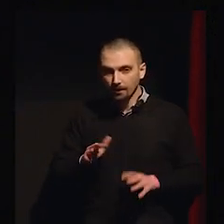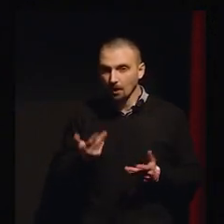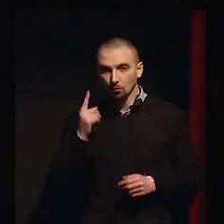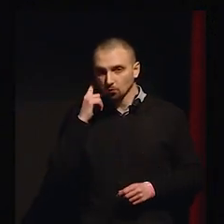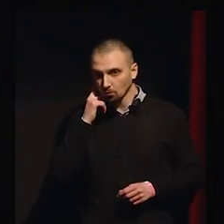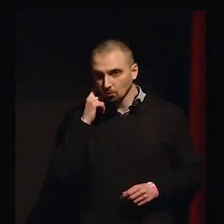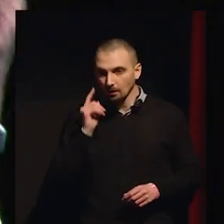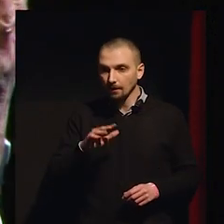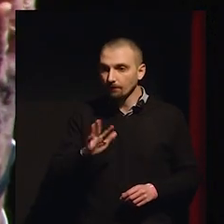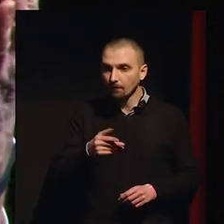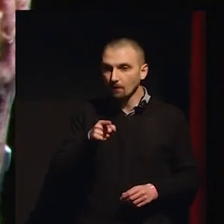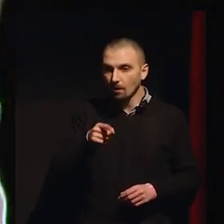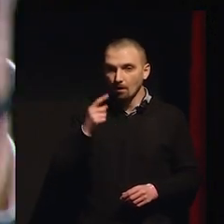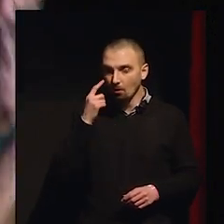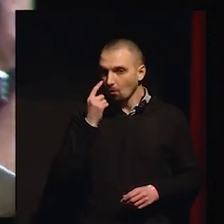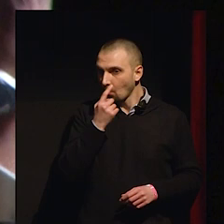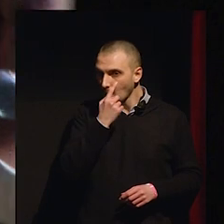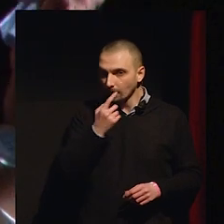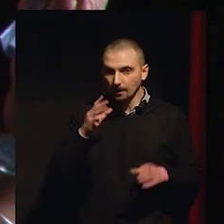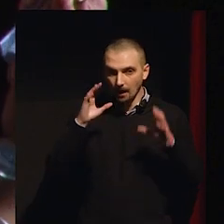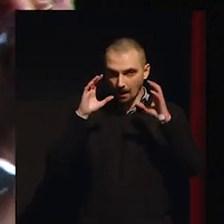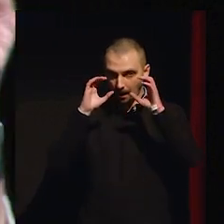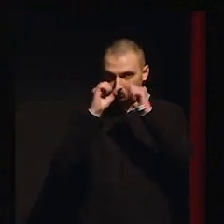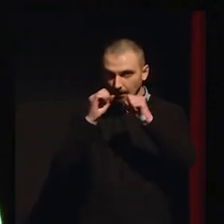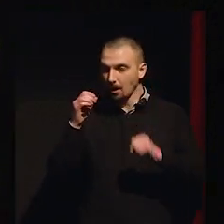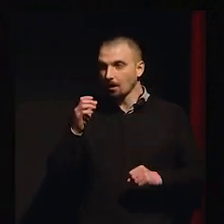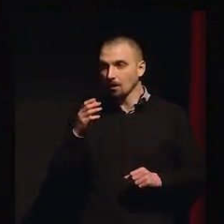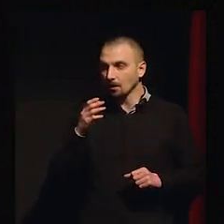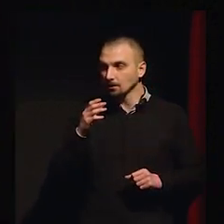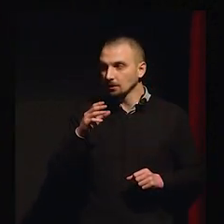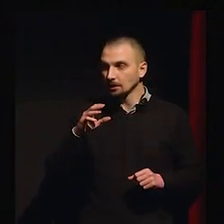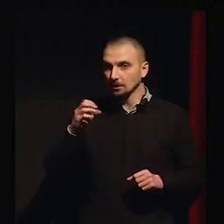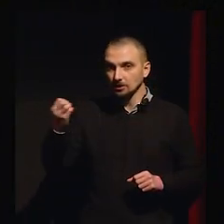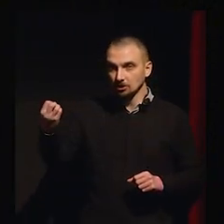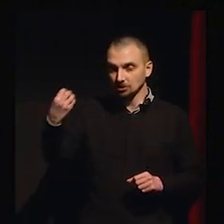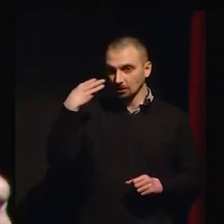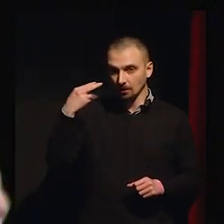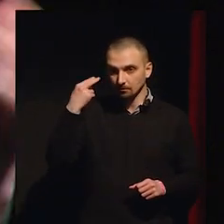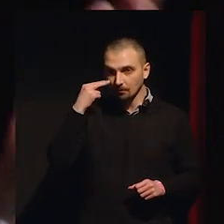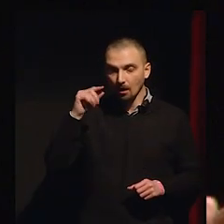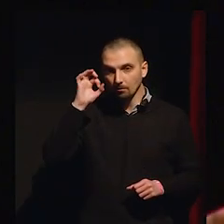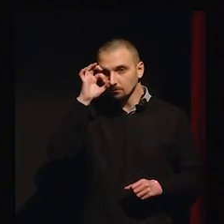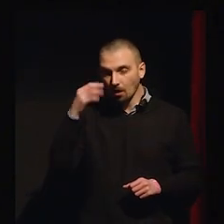Or your eyes are two dark windows. When I look into your pupil with a light,